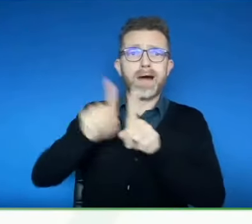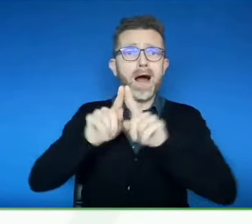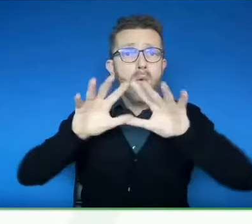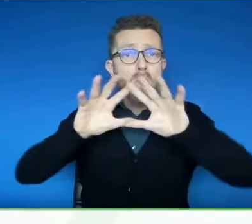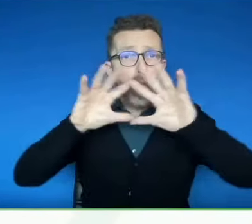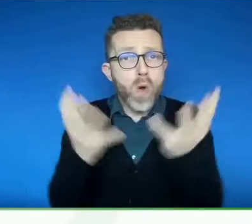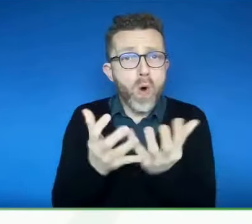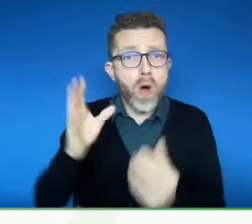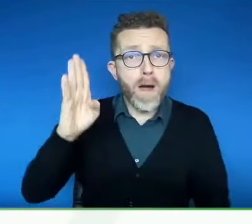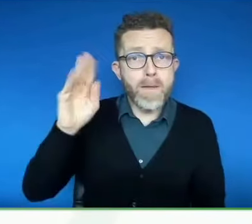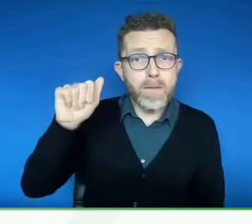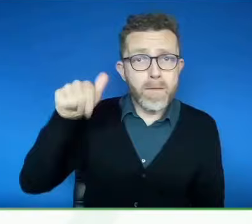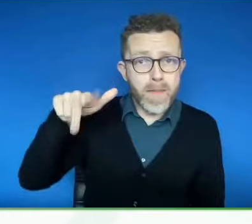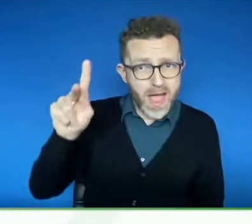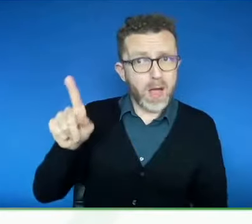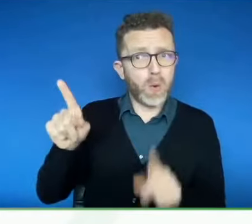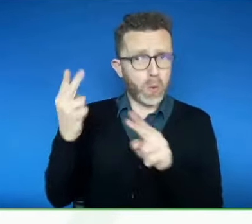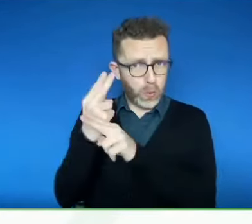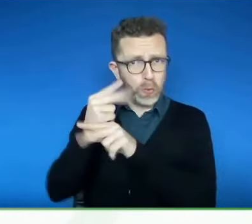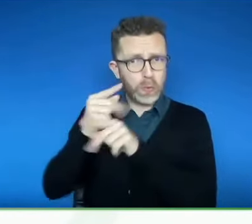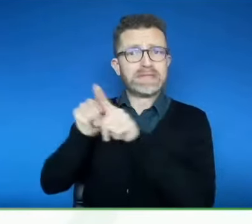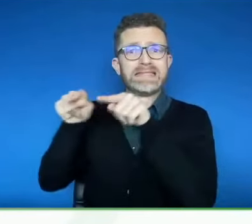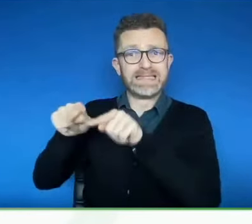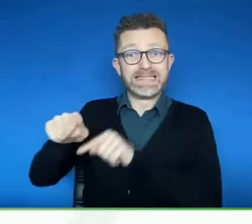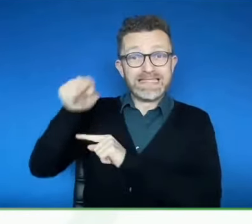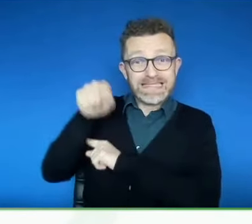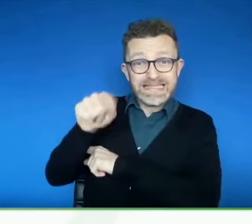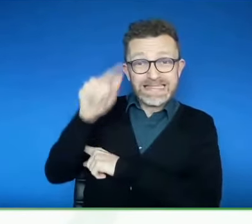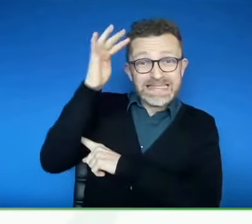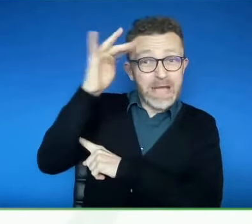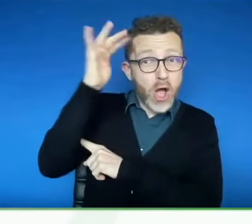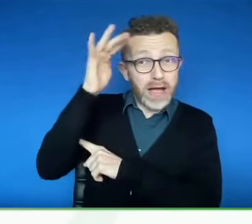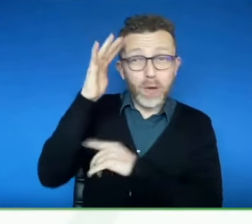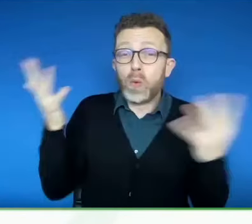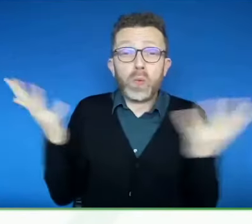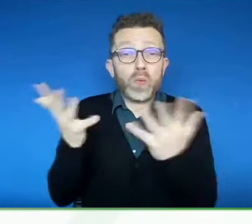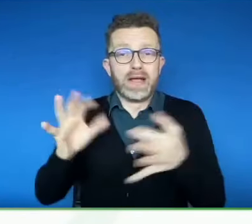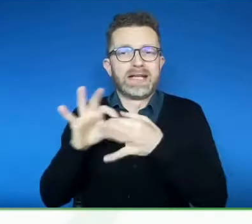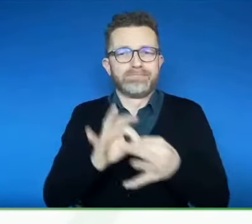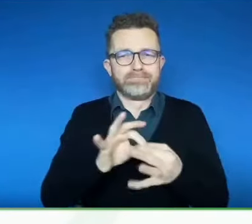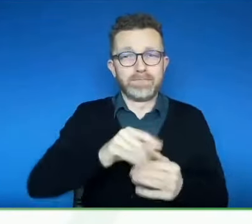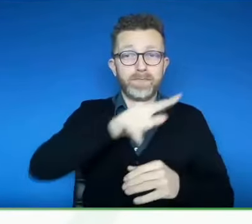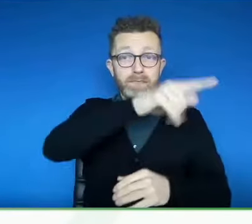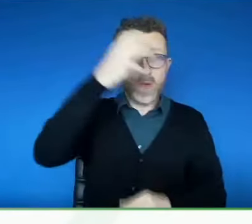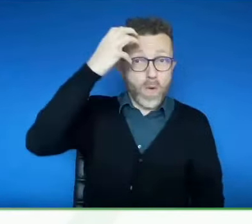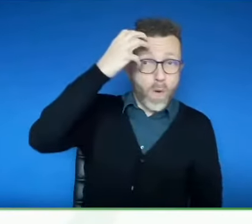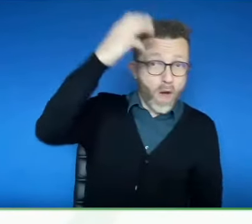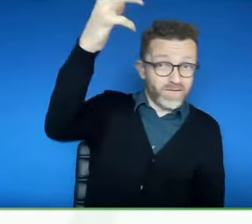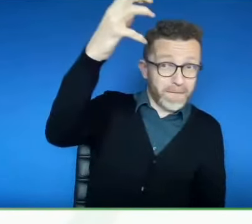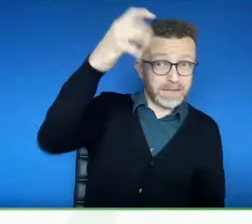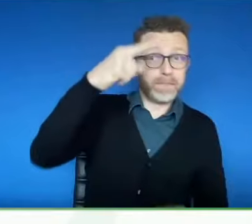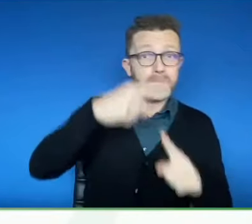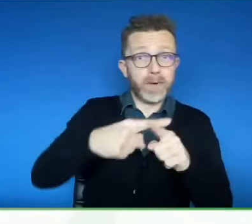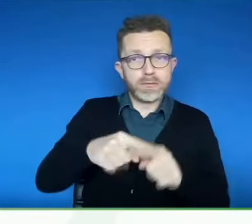It is great having… Rules and regulations, and we have many good rules and regulations in the countries where we work, but no